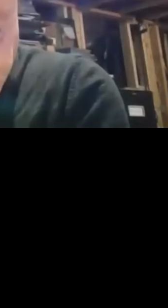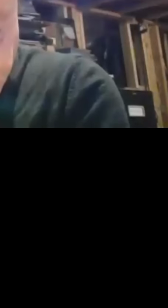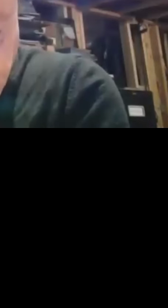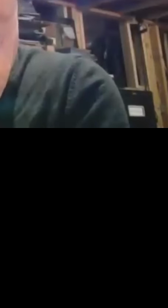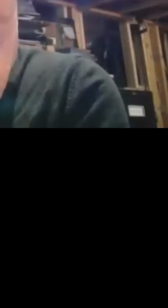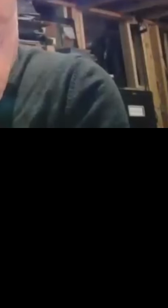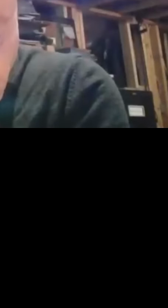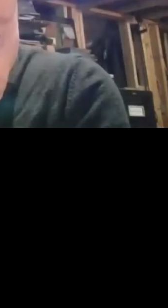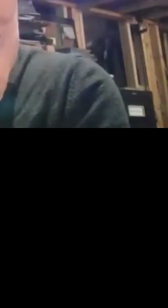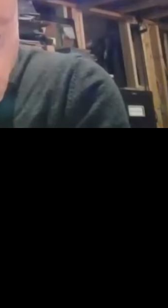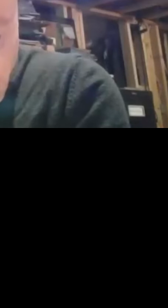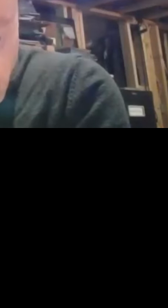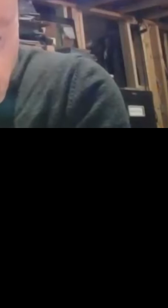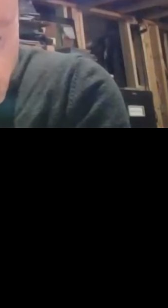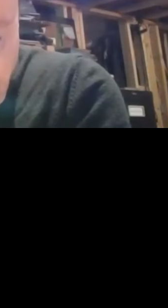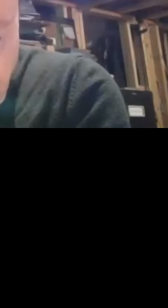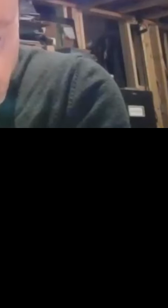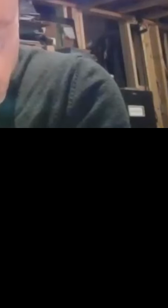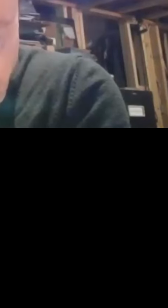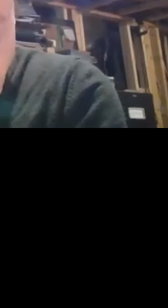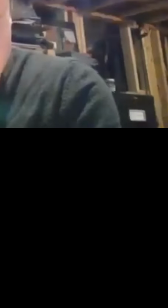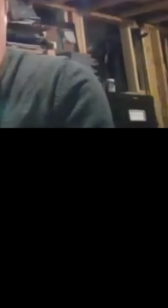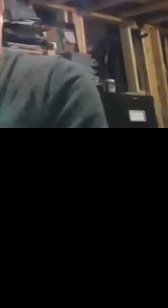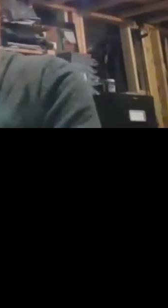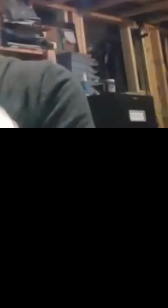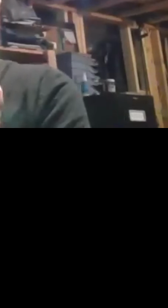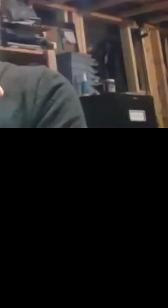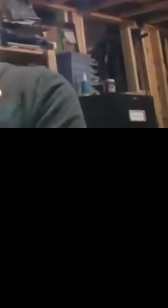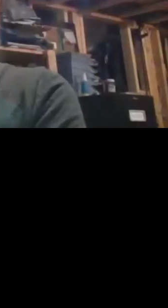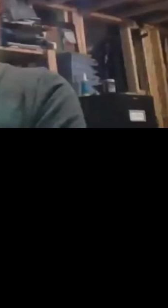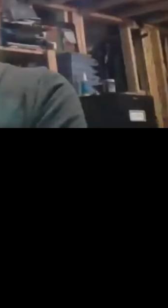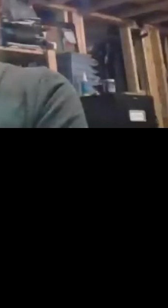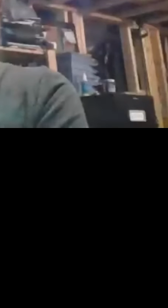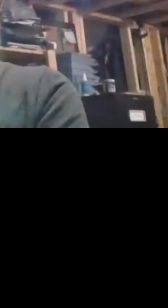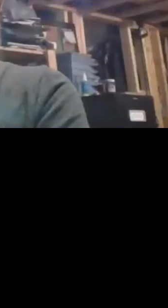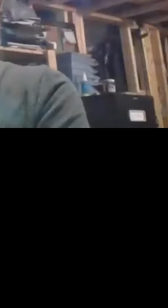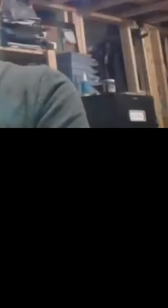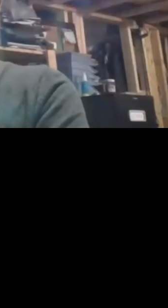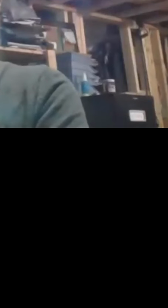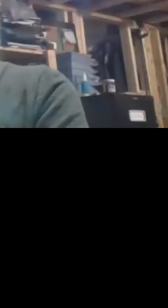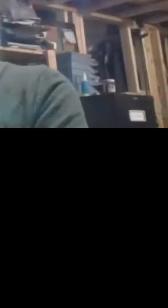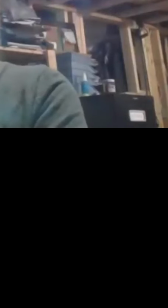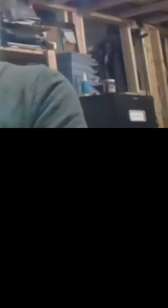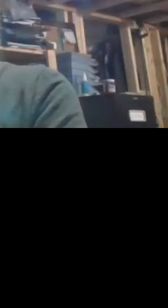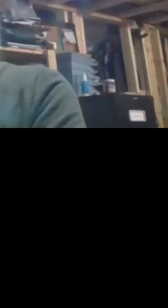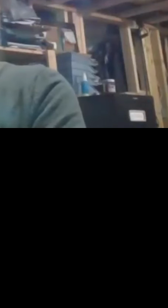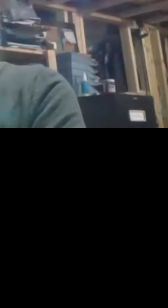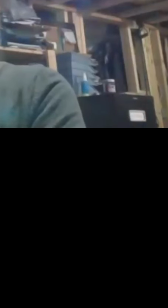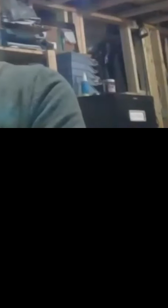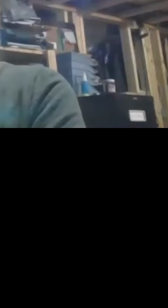locate that information